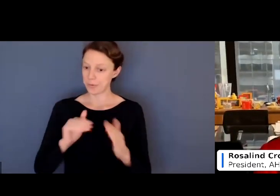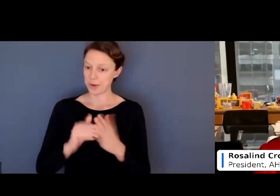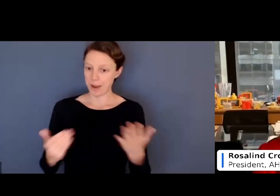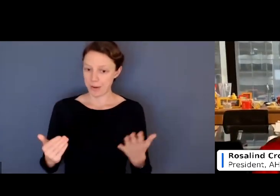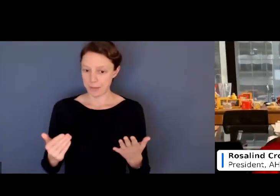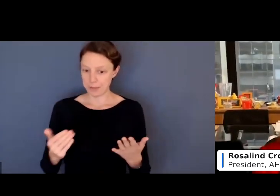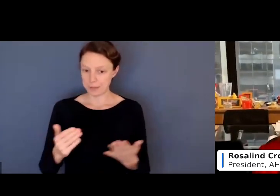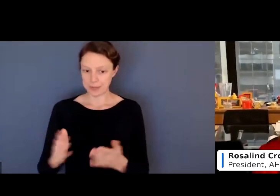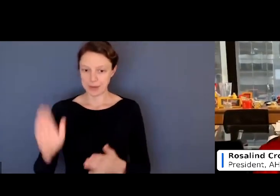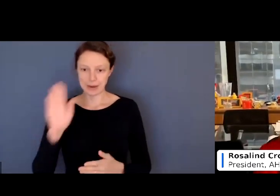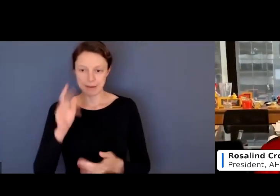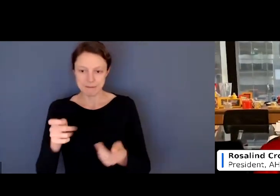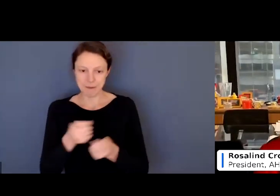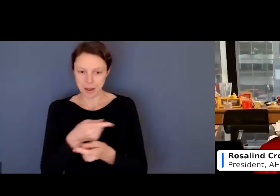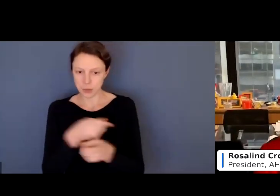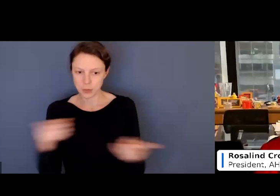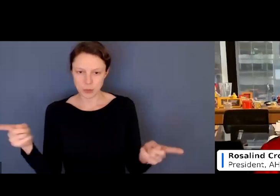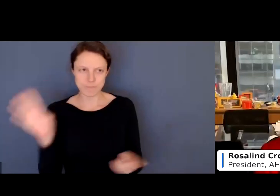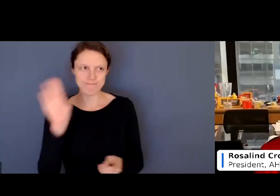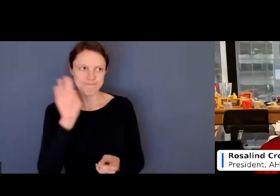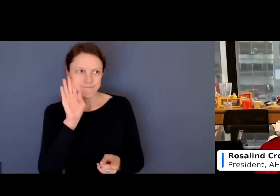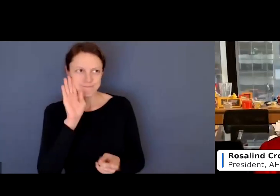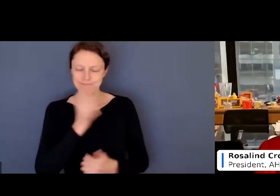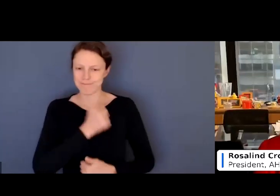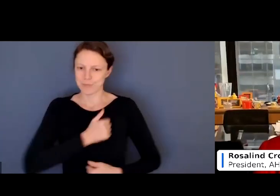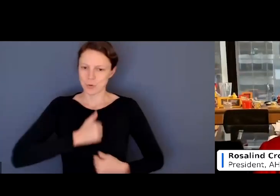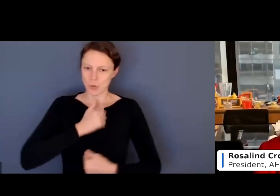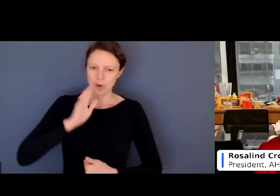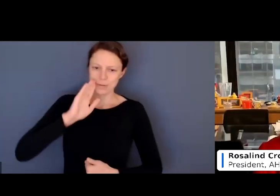that will shape our shared path forward together.